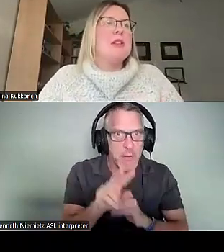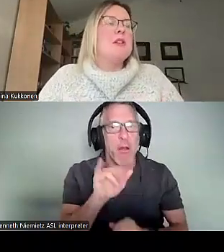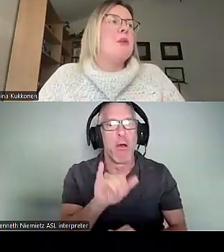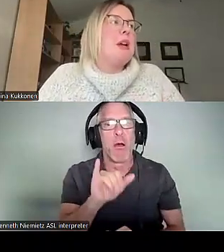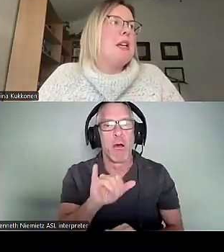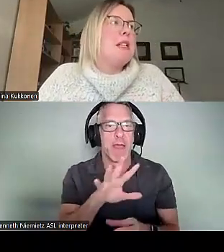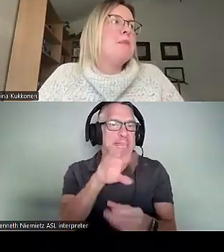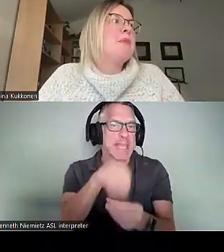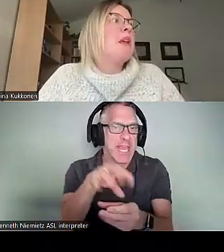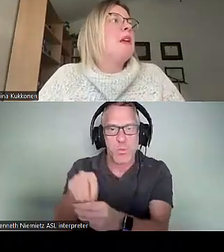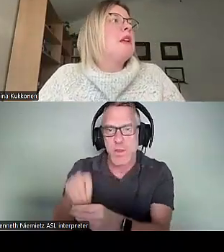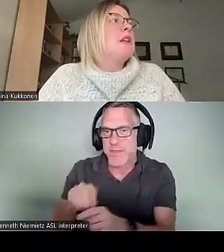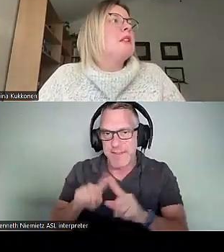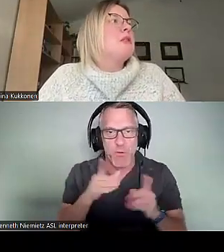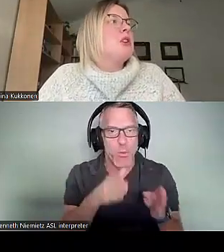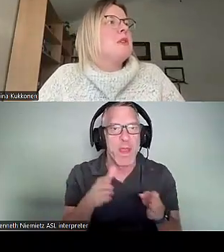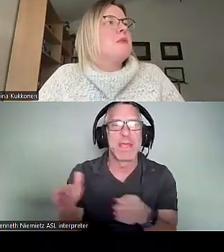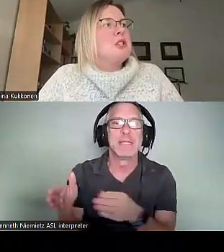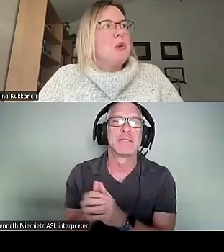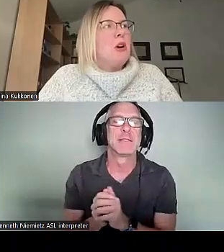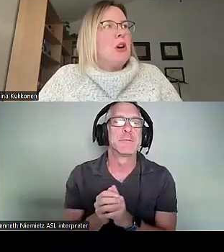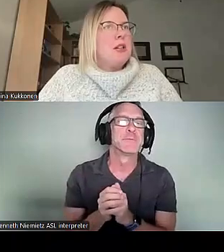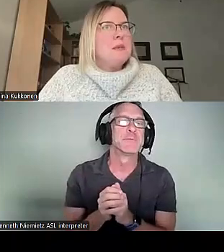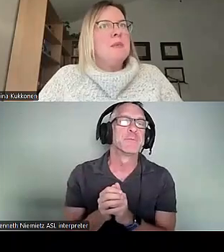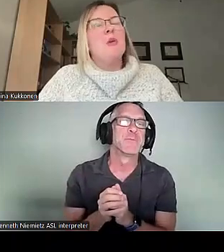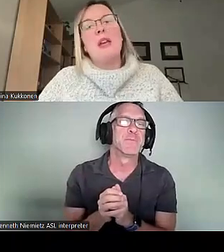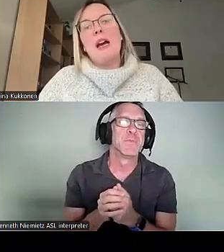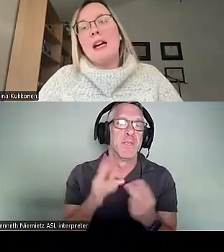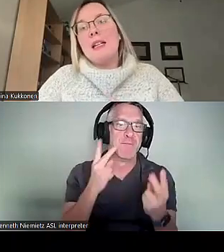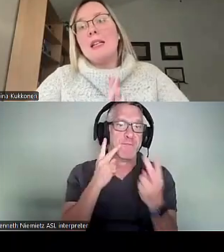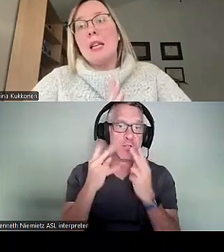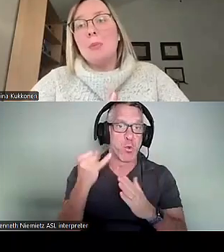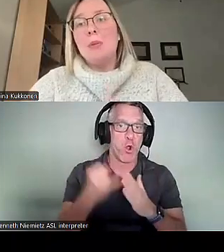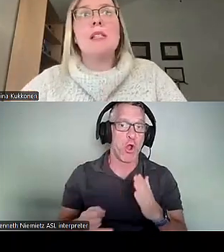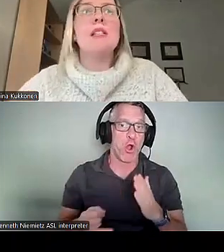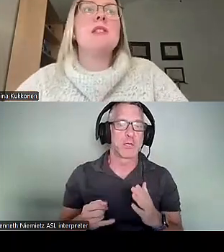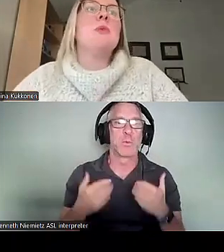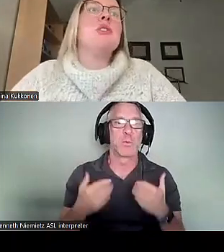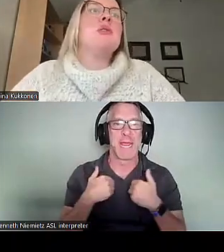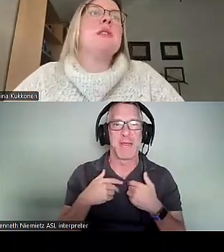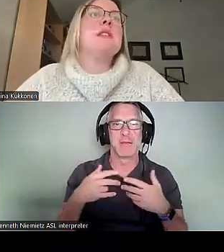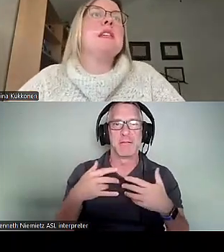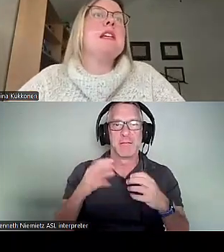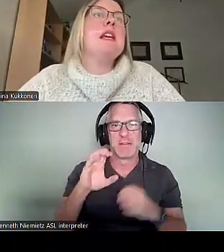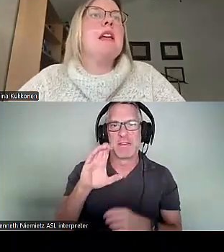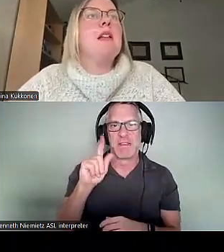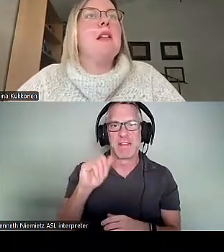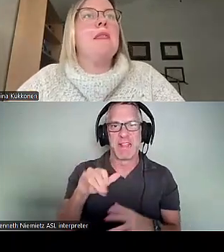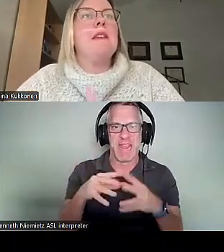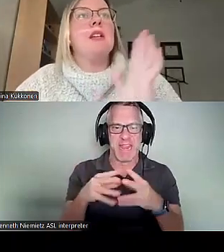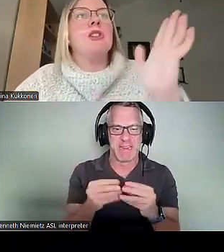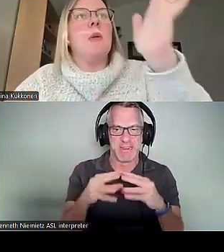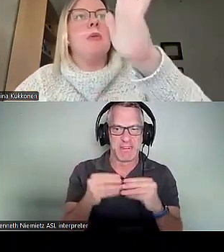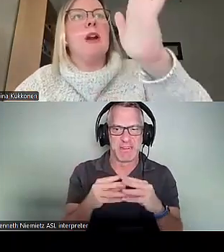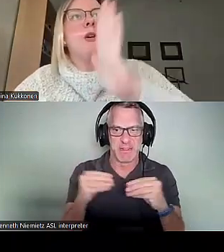in different ways. In terms of visual art, we had clay pieces, which you can see in the top right